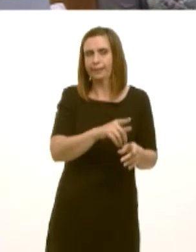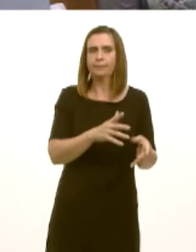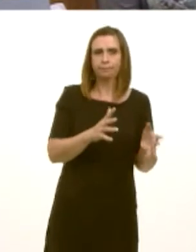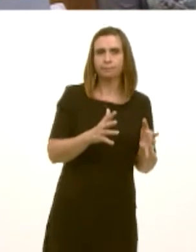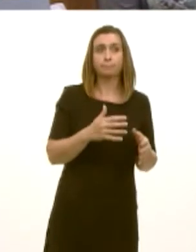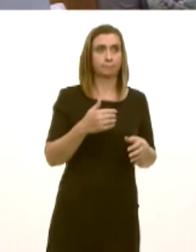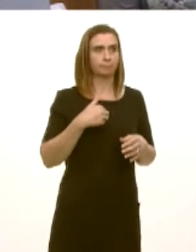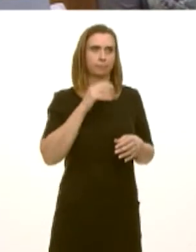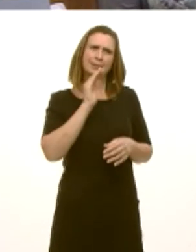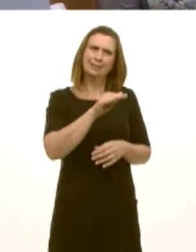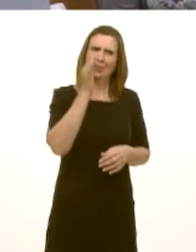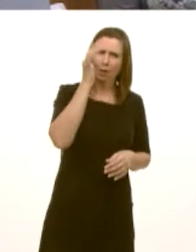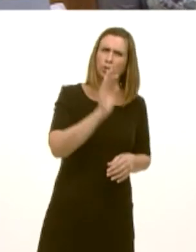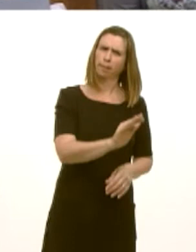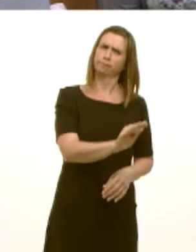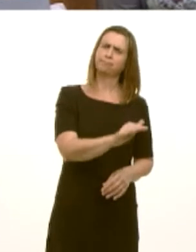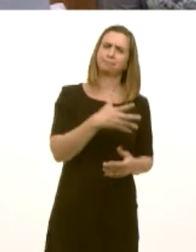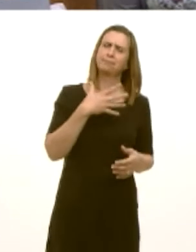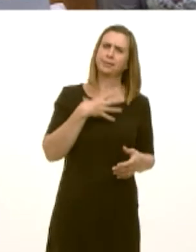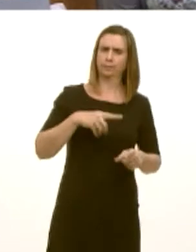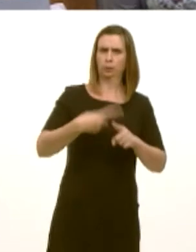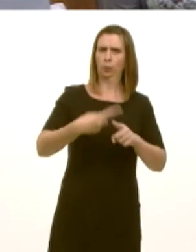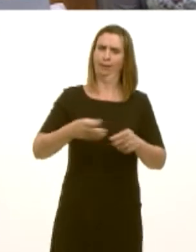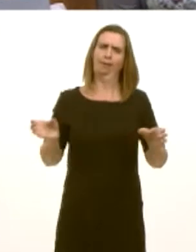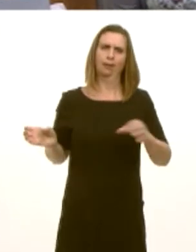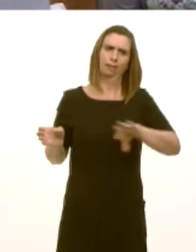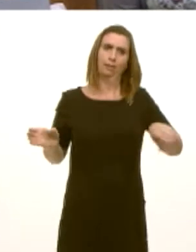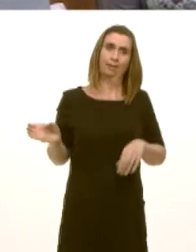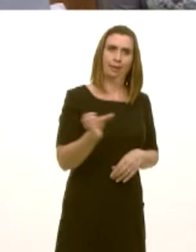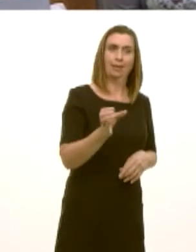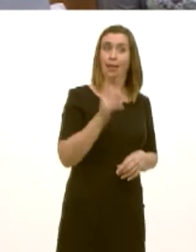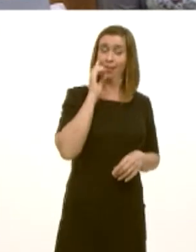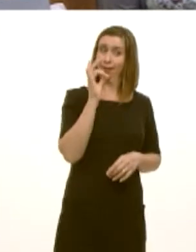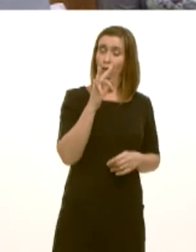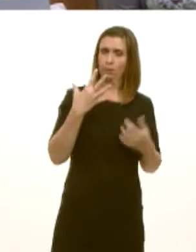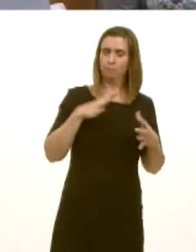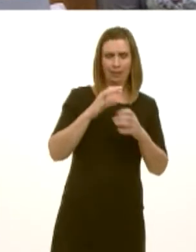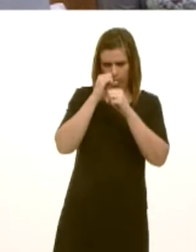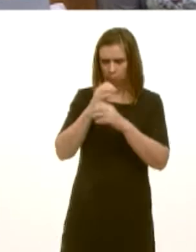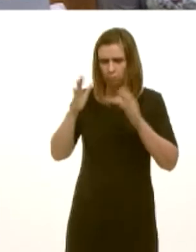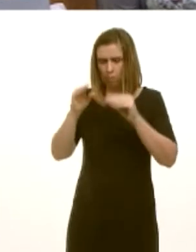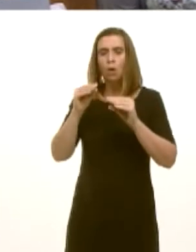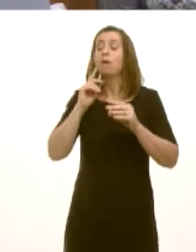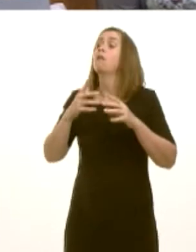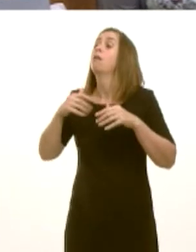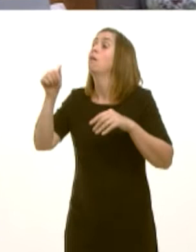the council to put new provision in place as quickly as possible. I understand they have committed to updating parents as quickly as possible, and they are